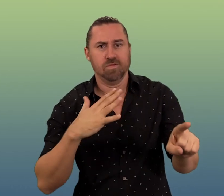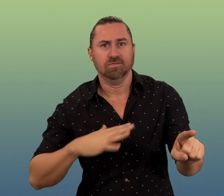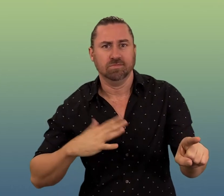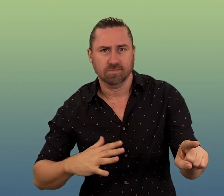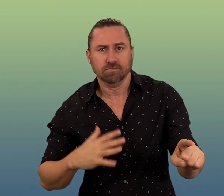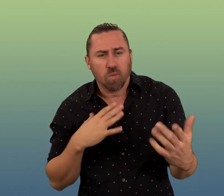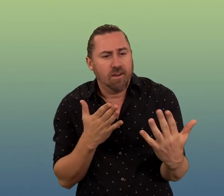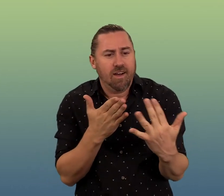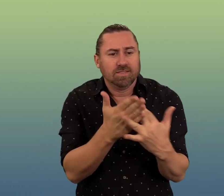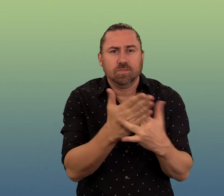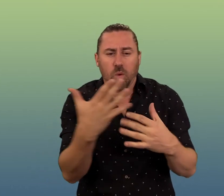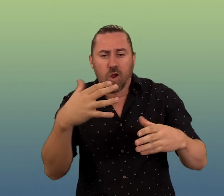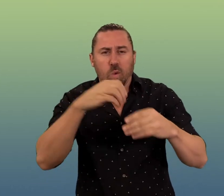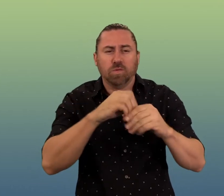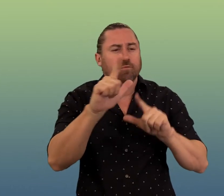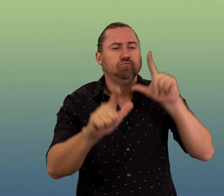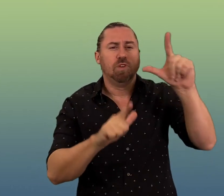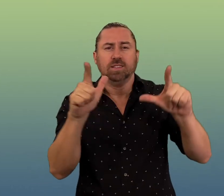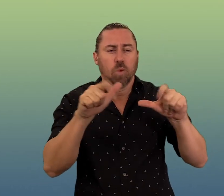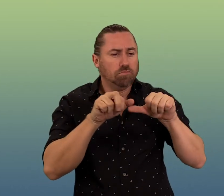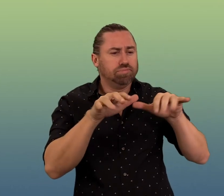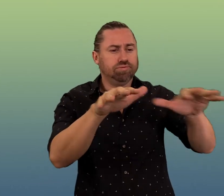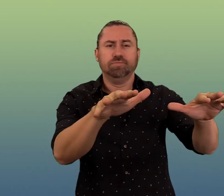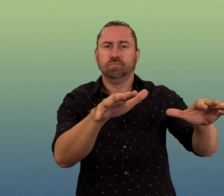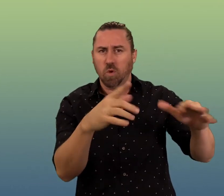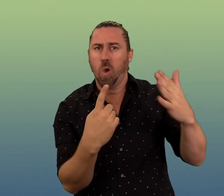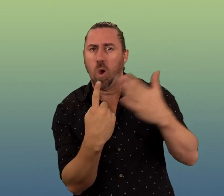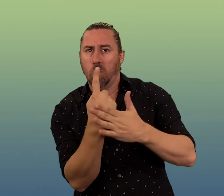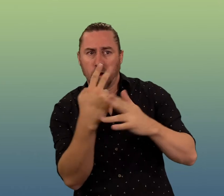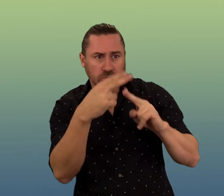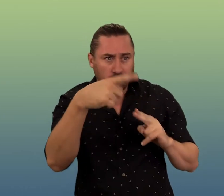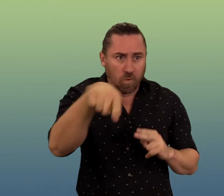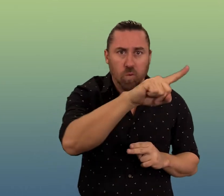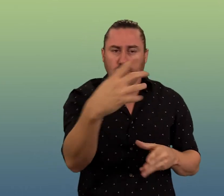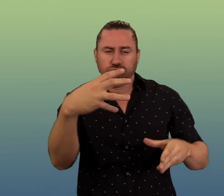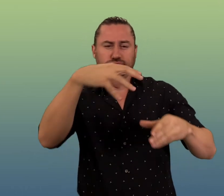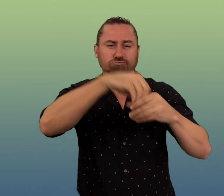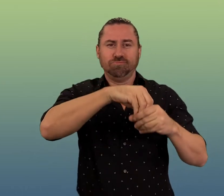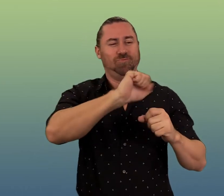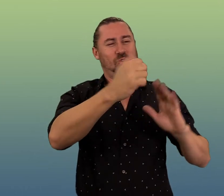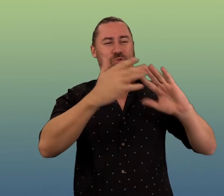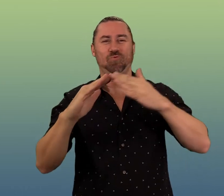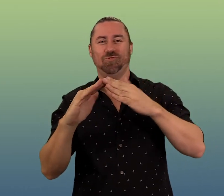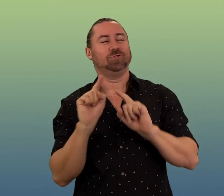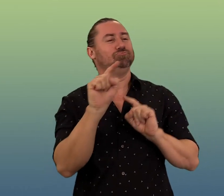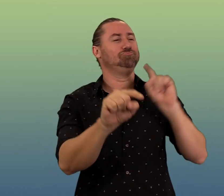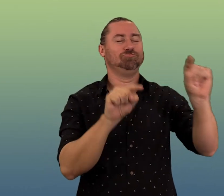and accessible and inclusive transport system will give everyone the opportunity to participate in their communities,